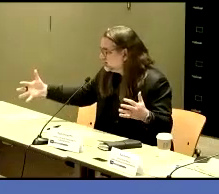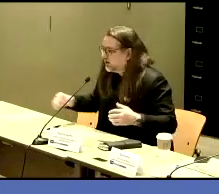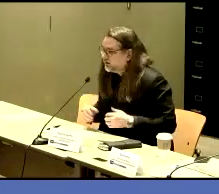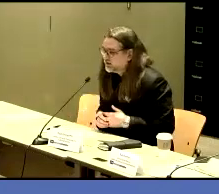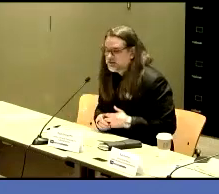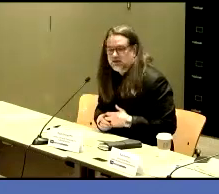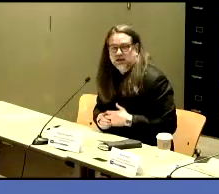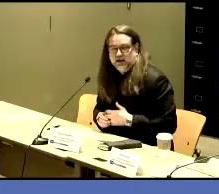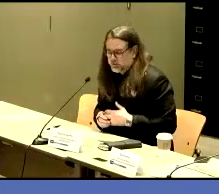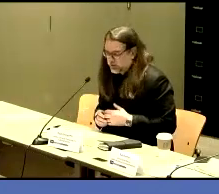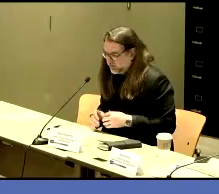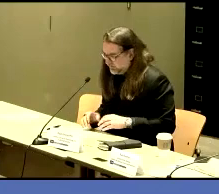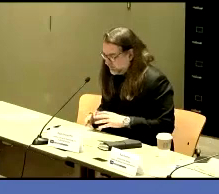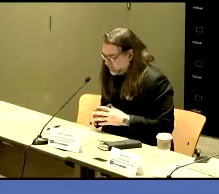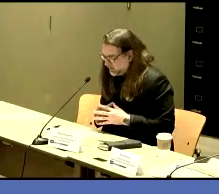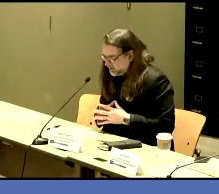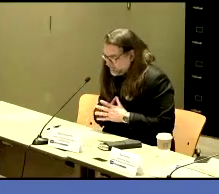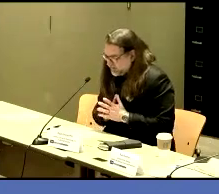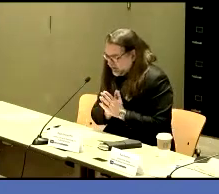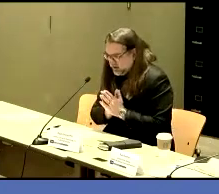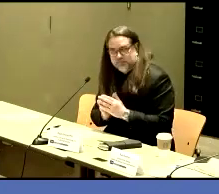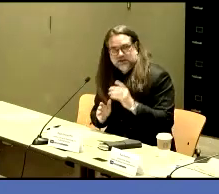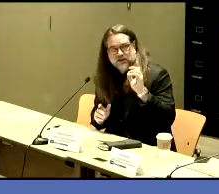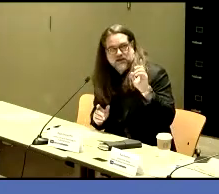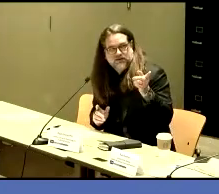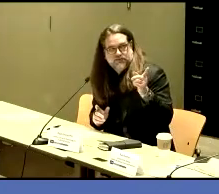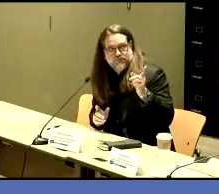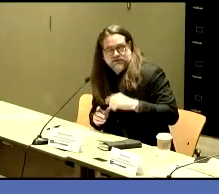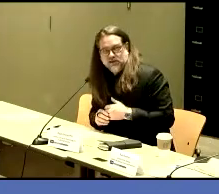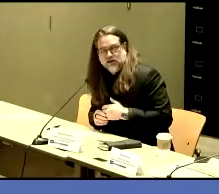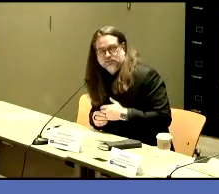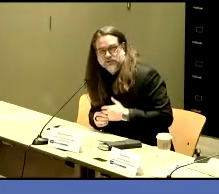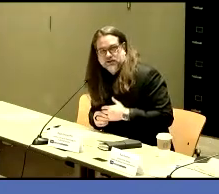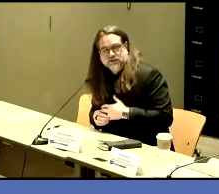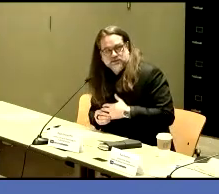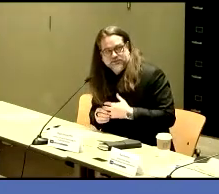and the partnerships as we're going forward. First slide please.